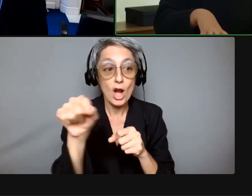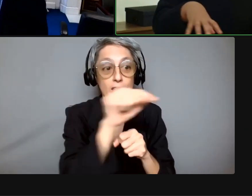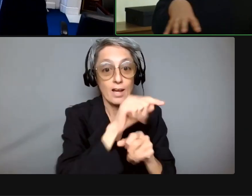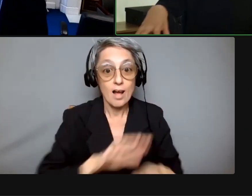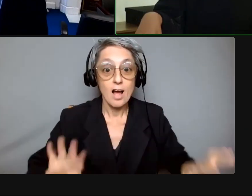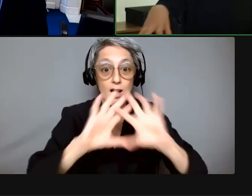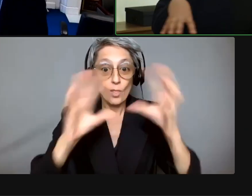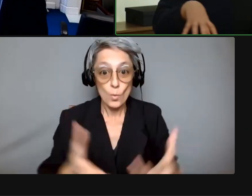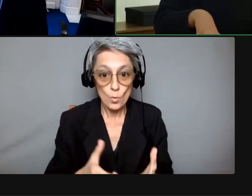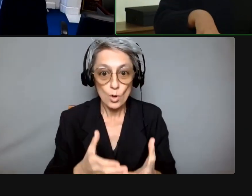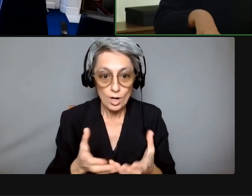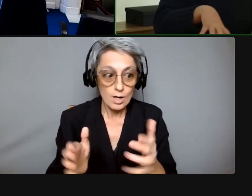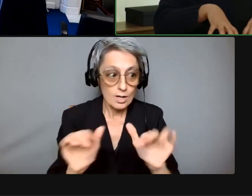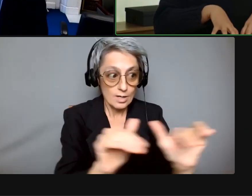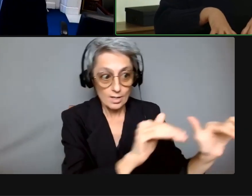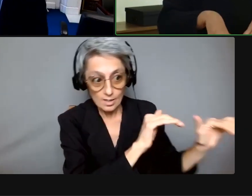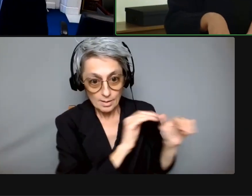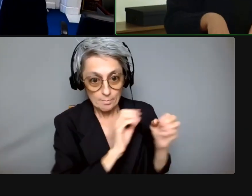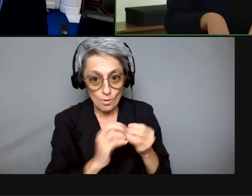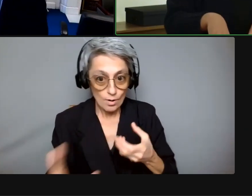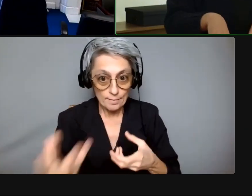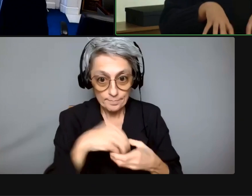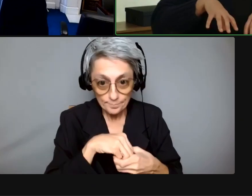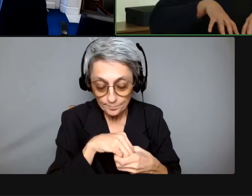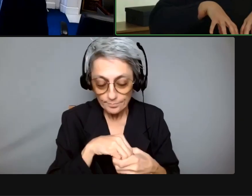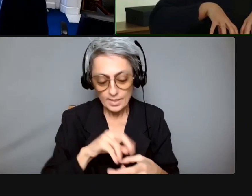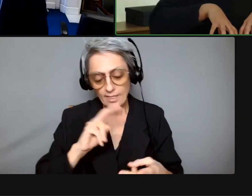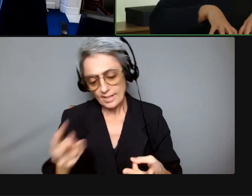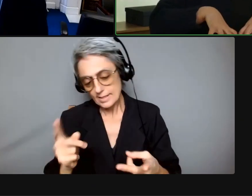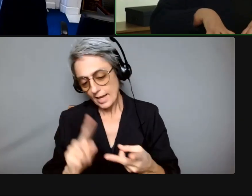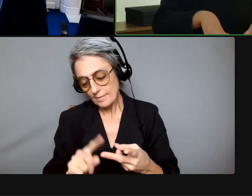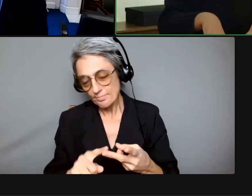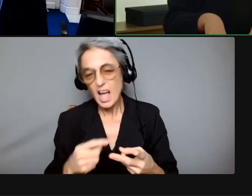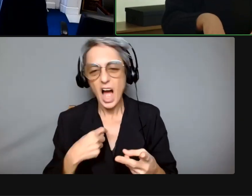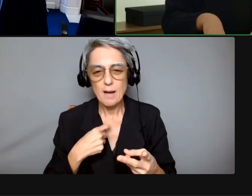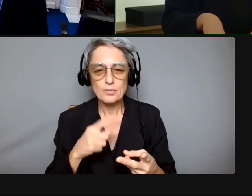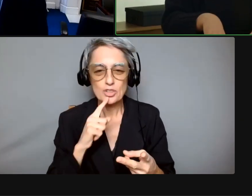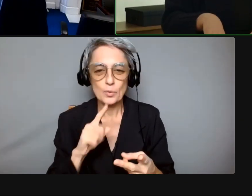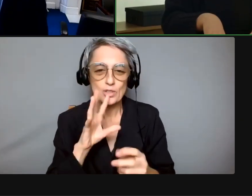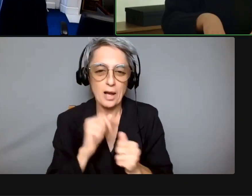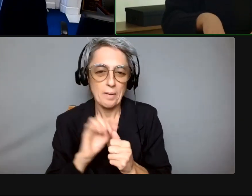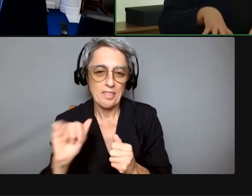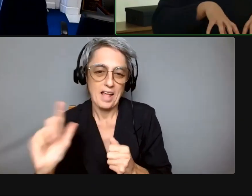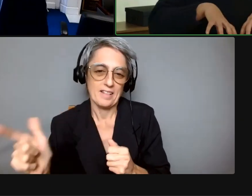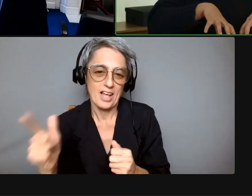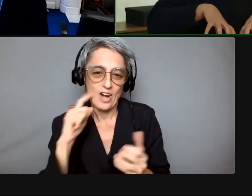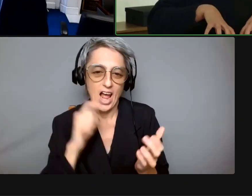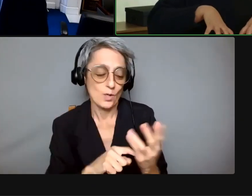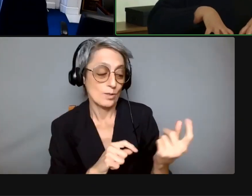And then the second, I think and I'm sure we'll talk about it, I saw one of the questions is around the circular economy,